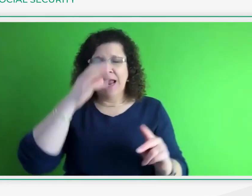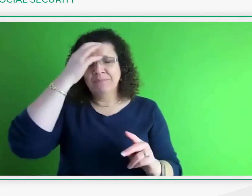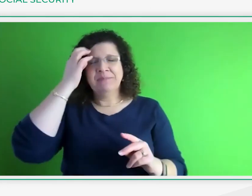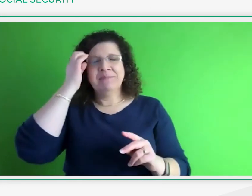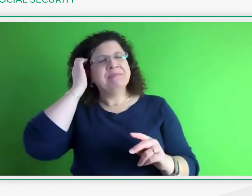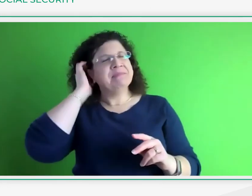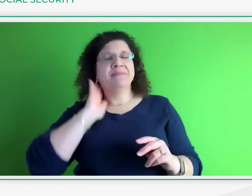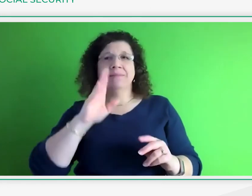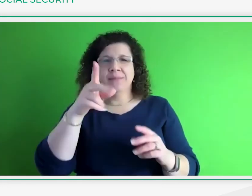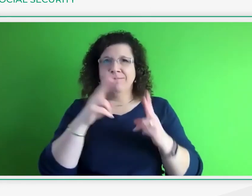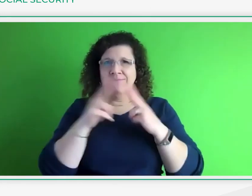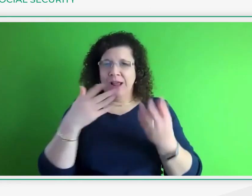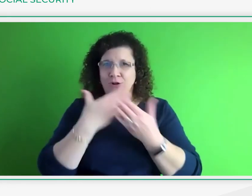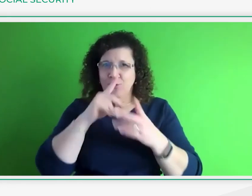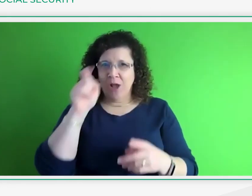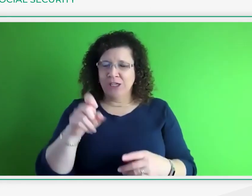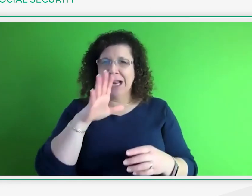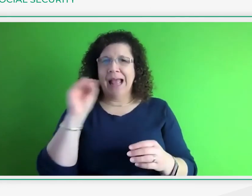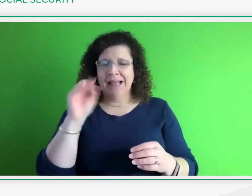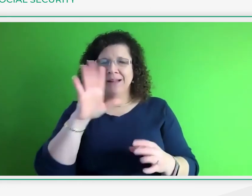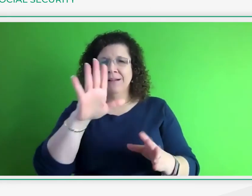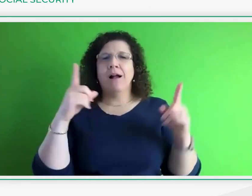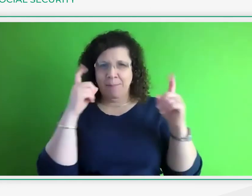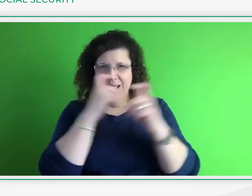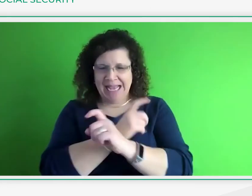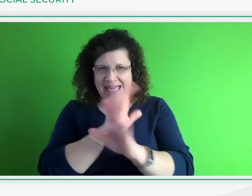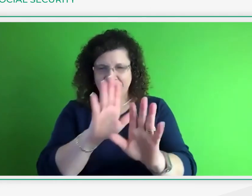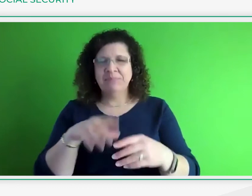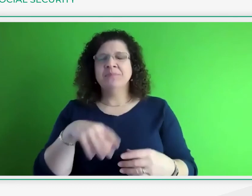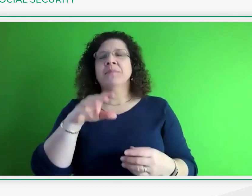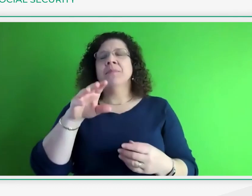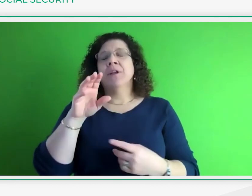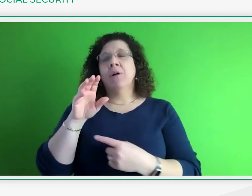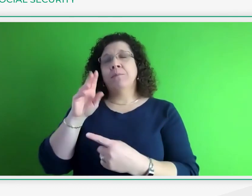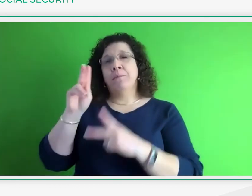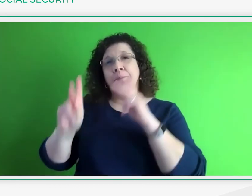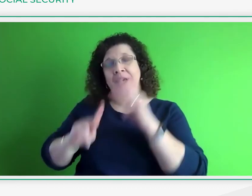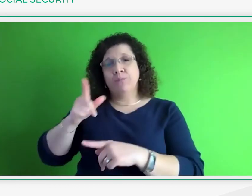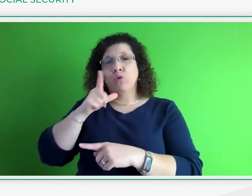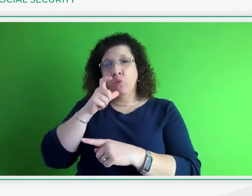getting her own benefits. Okay, wow. Very good question. And very complicated as well.